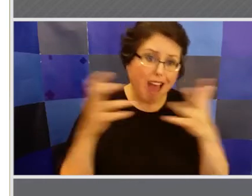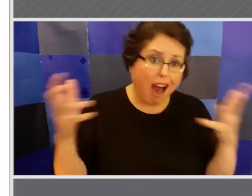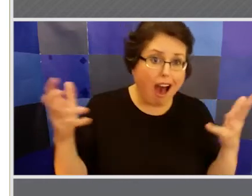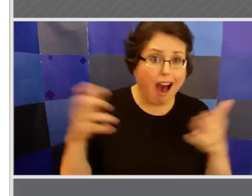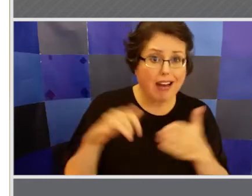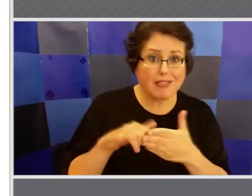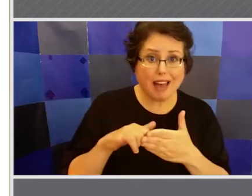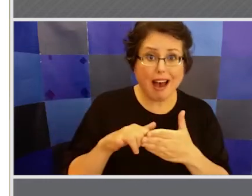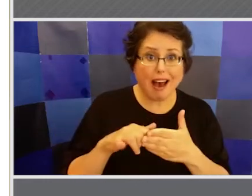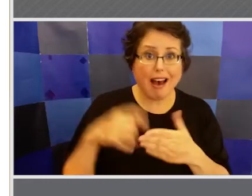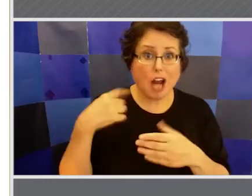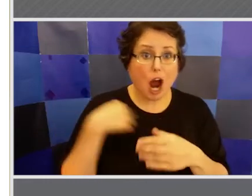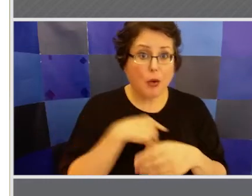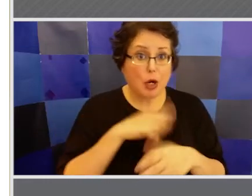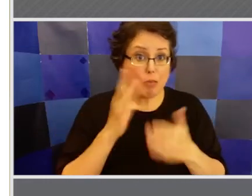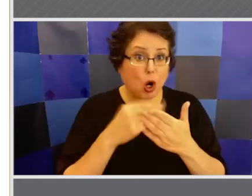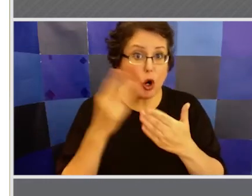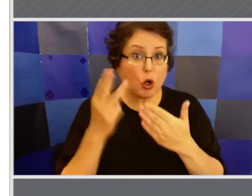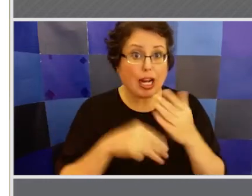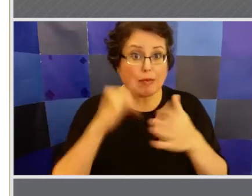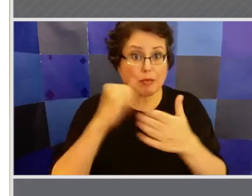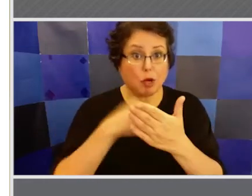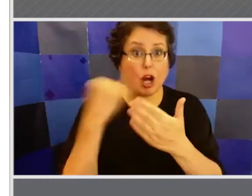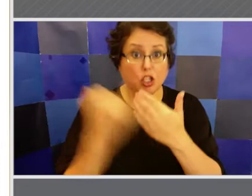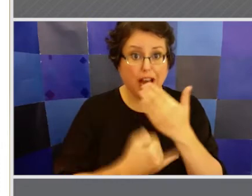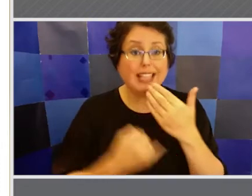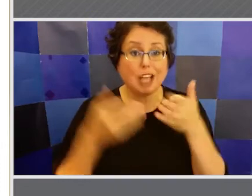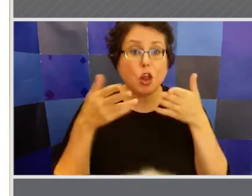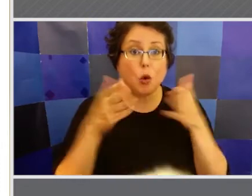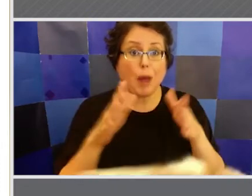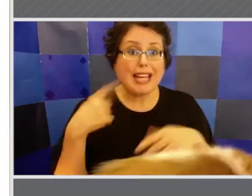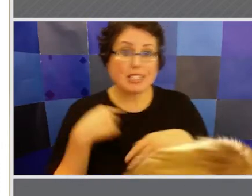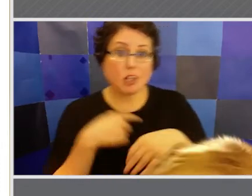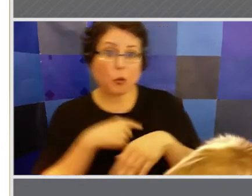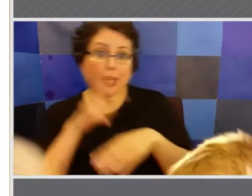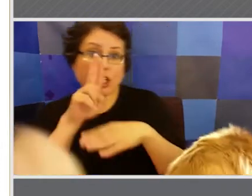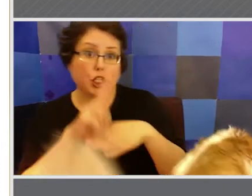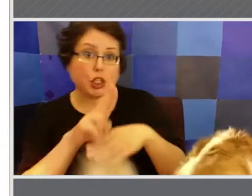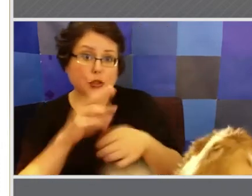of our programs projects out of the ways which frankly we use the dollars that you know through